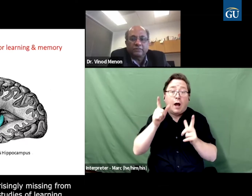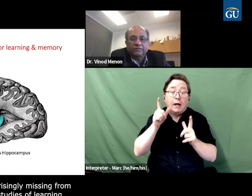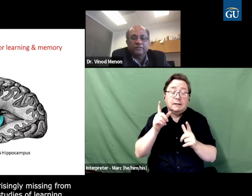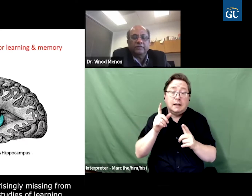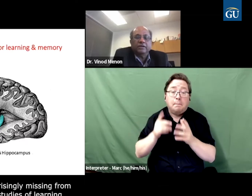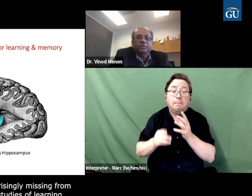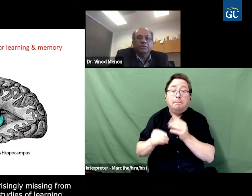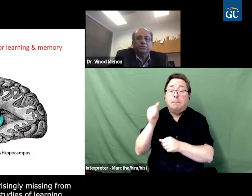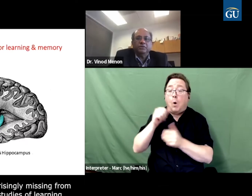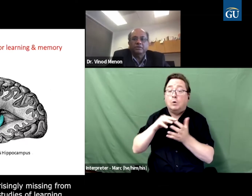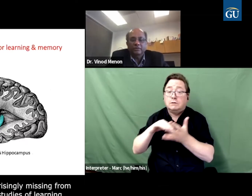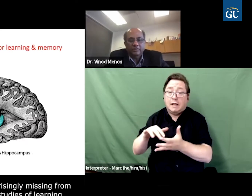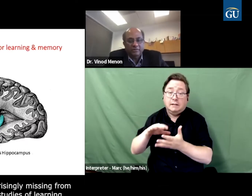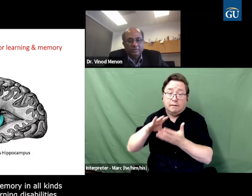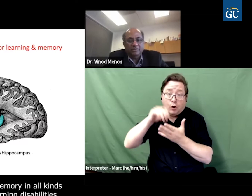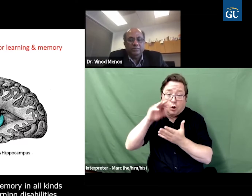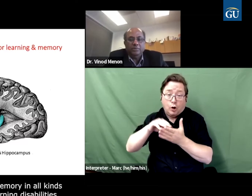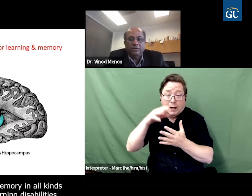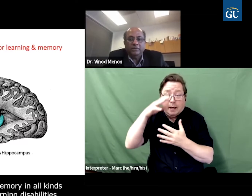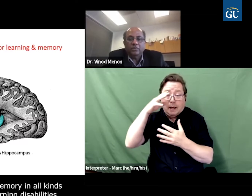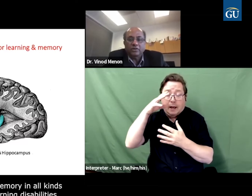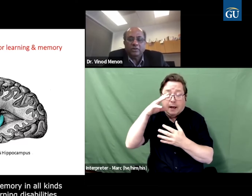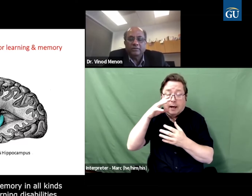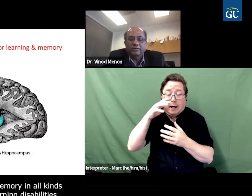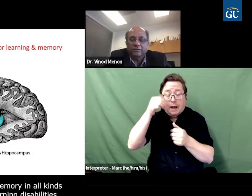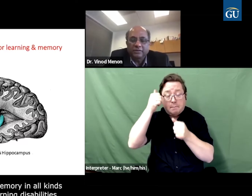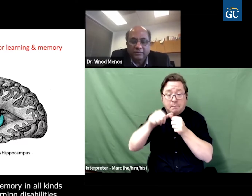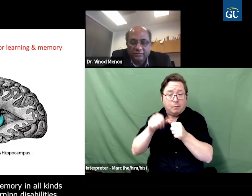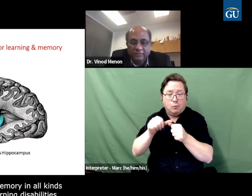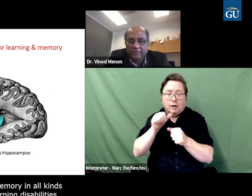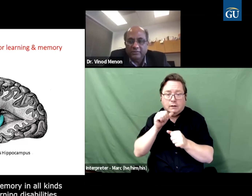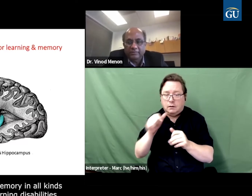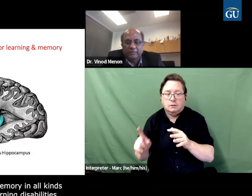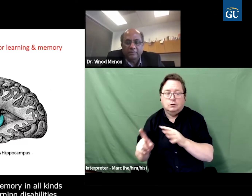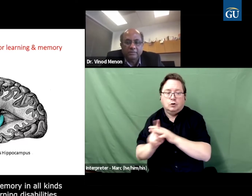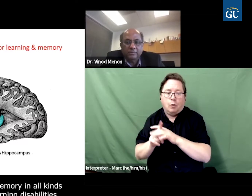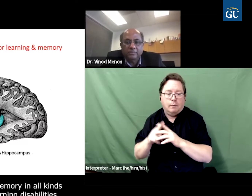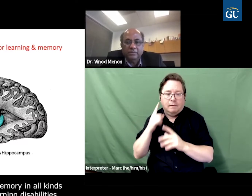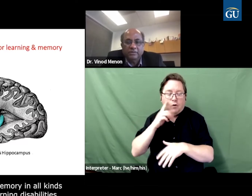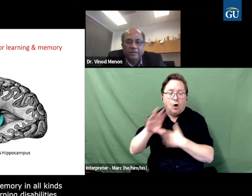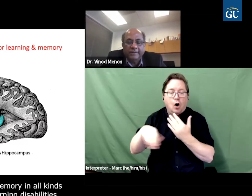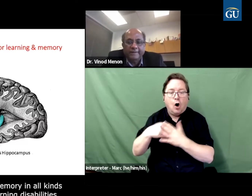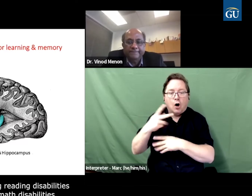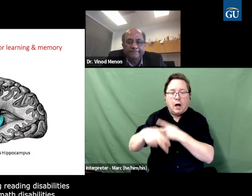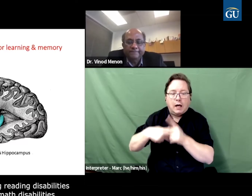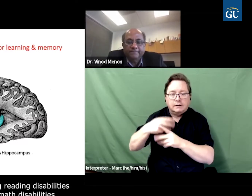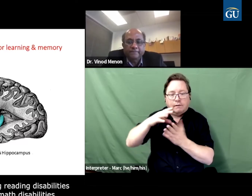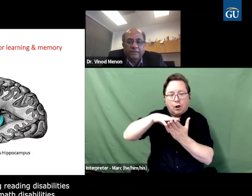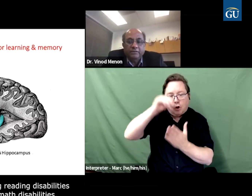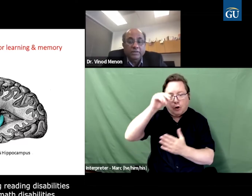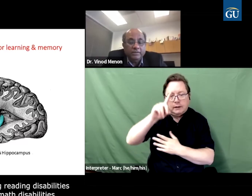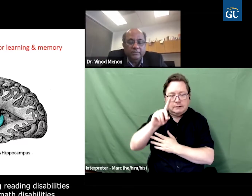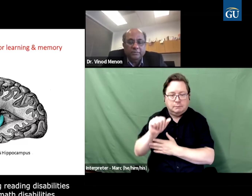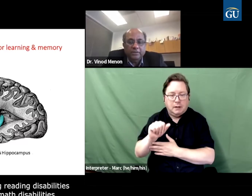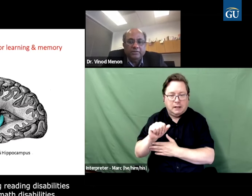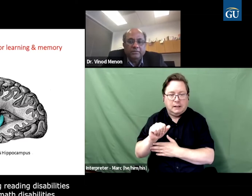most studies of learning and memory in both in all kinds of learning